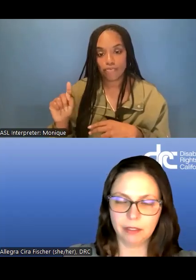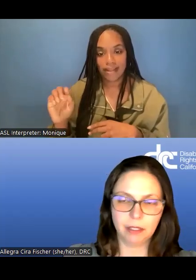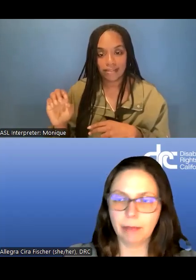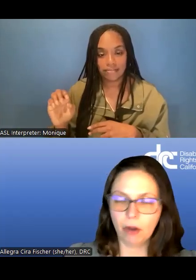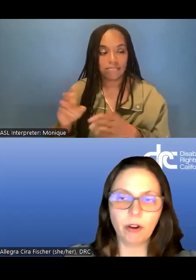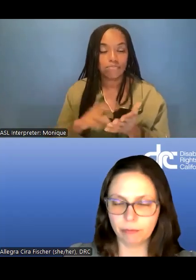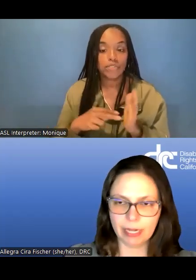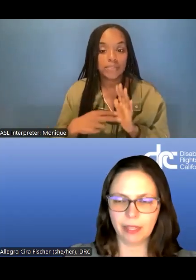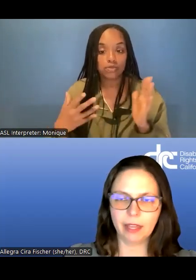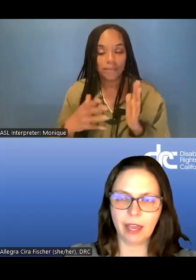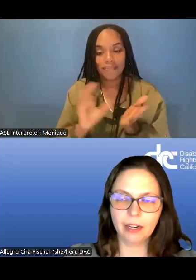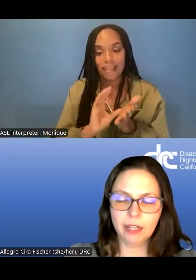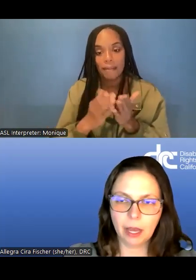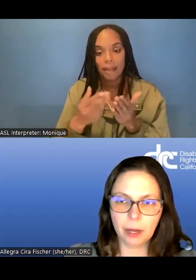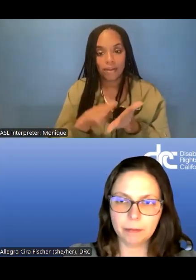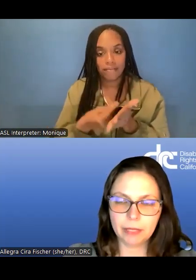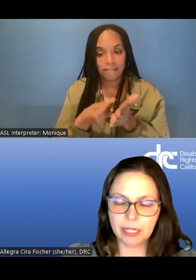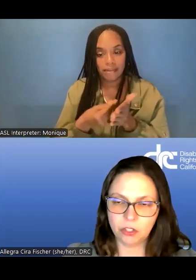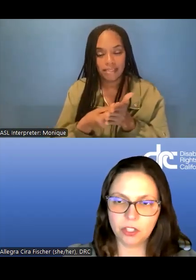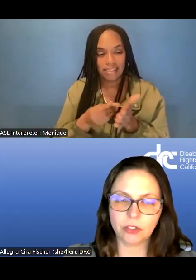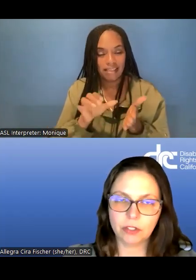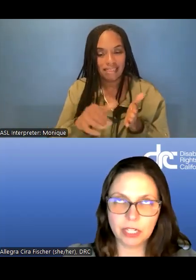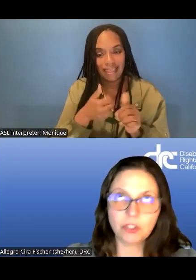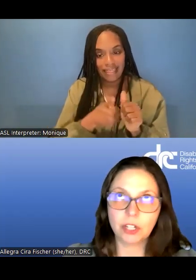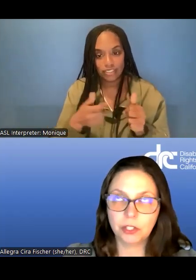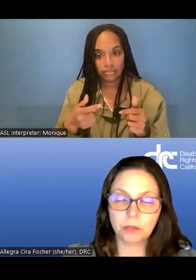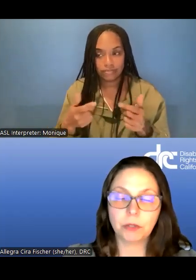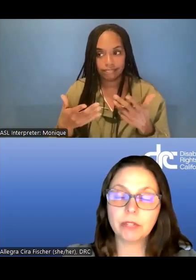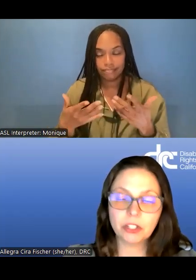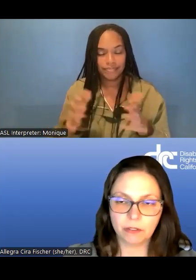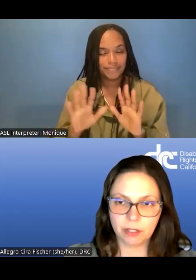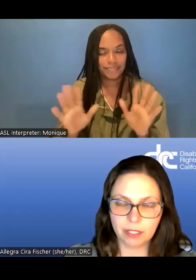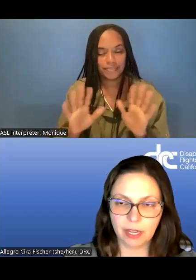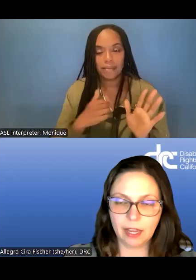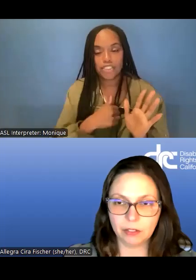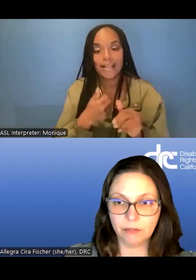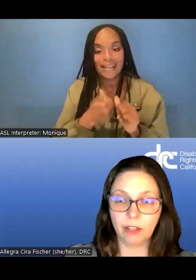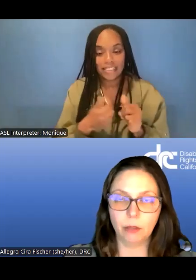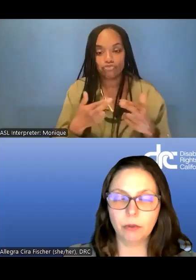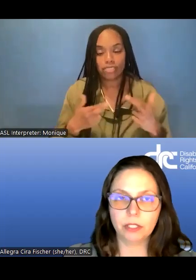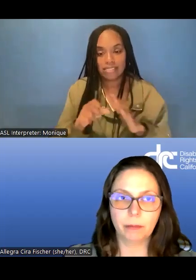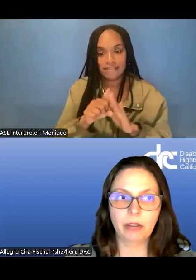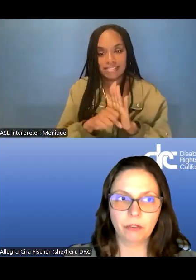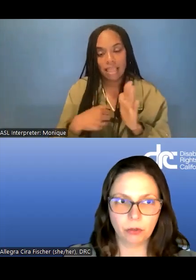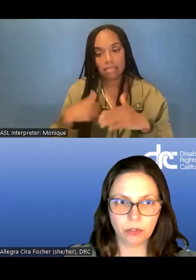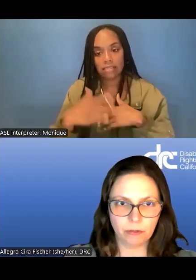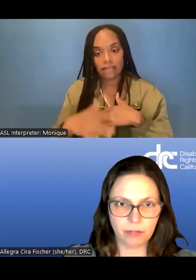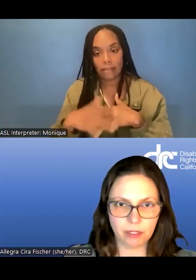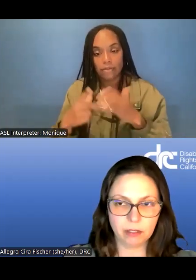the amount of money that, each each excuse me, region of the state has available to pay for those services.